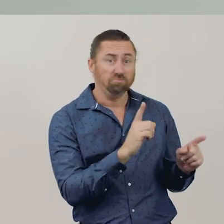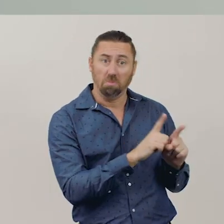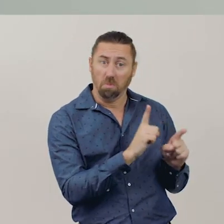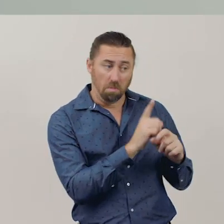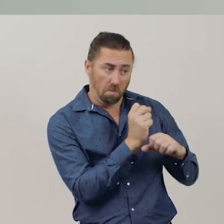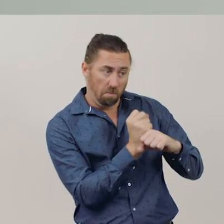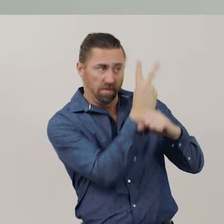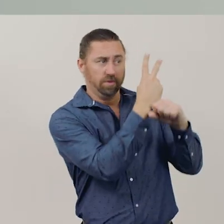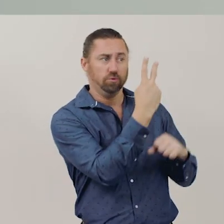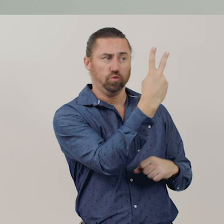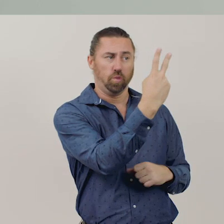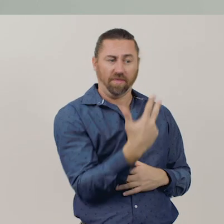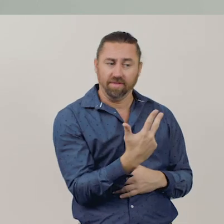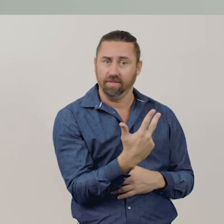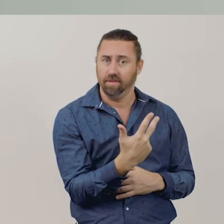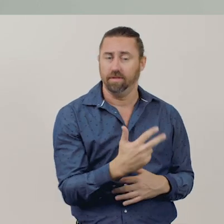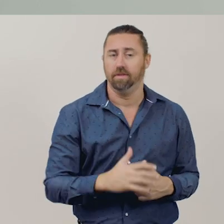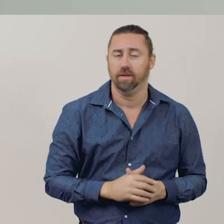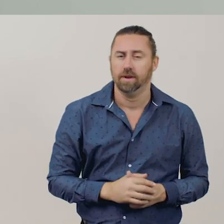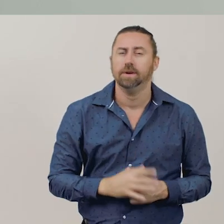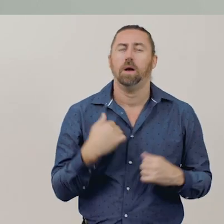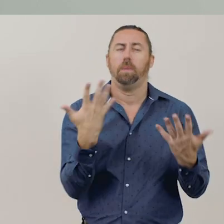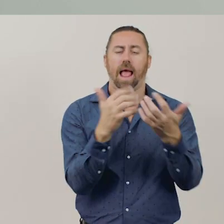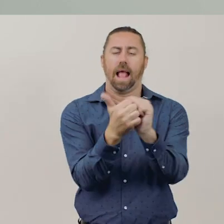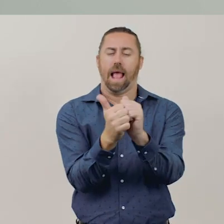Let’s play a game of true or false.